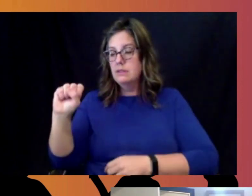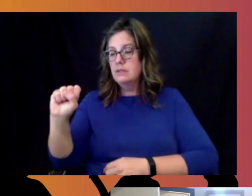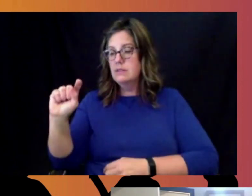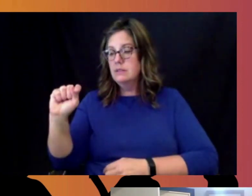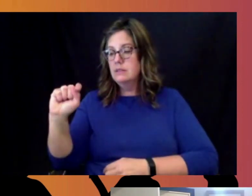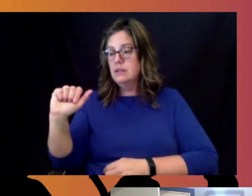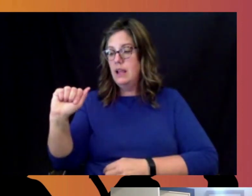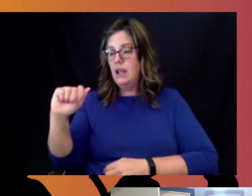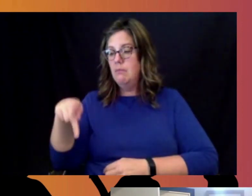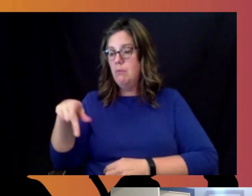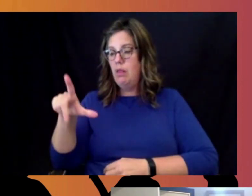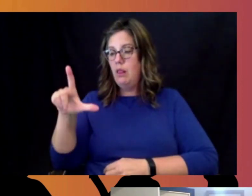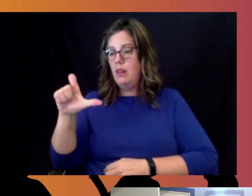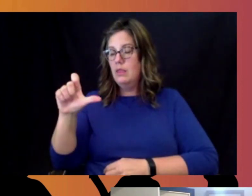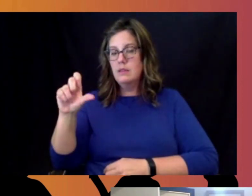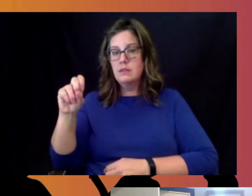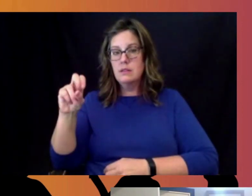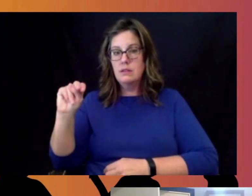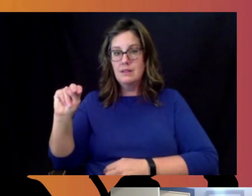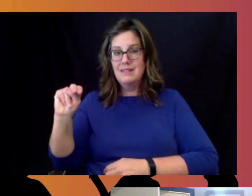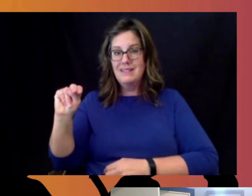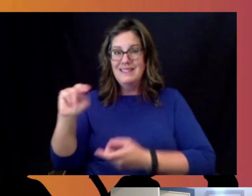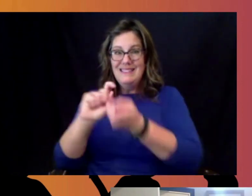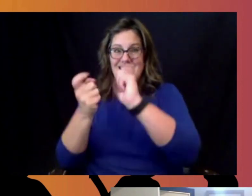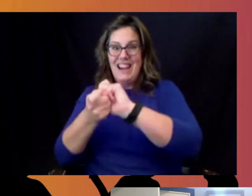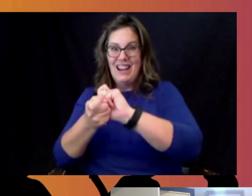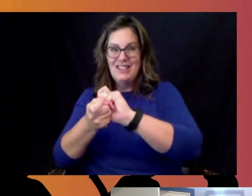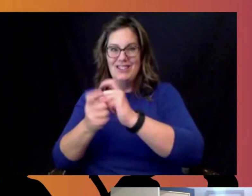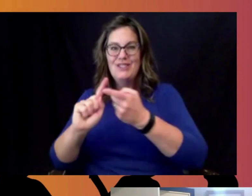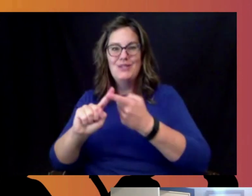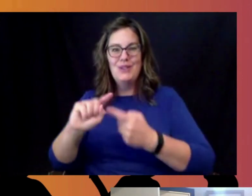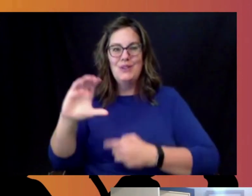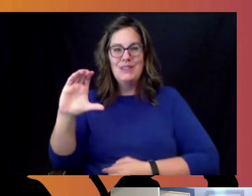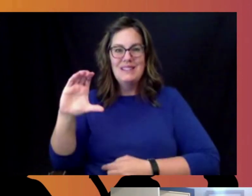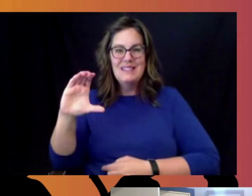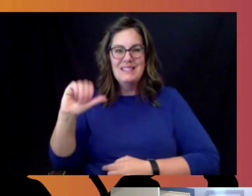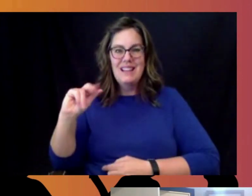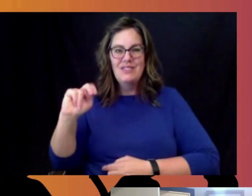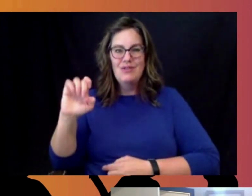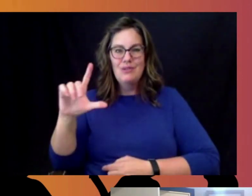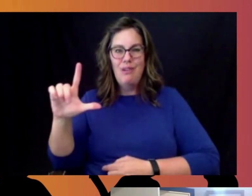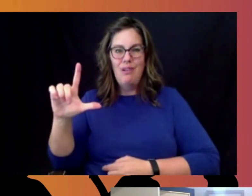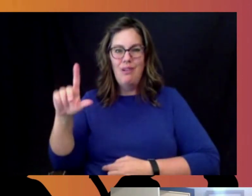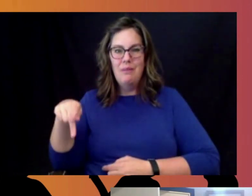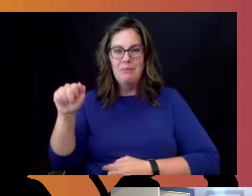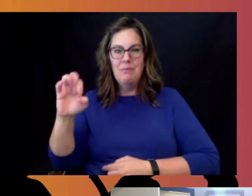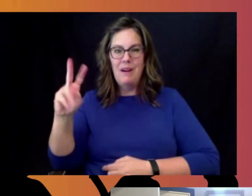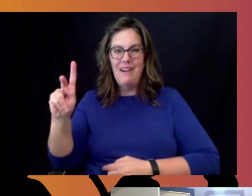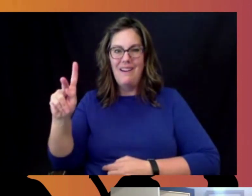was changed this year to central park um at the time when we launched that campaign folks said it